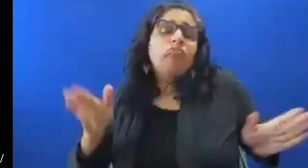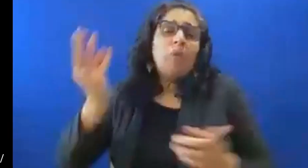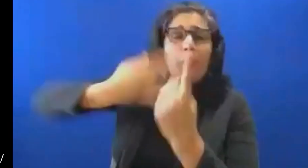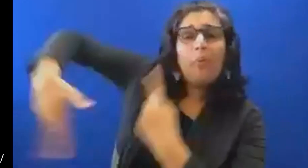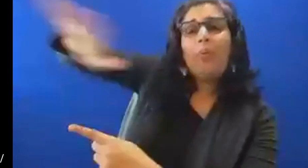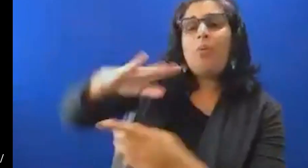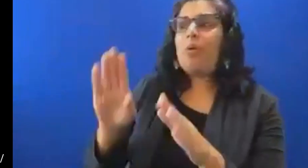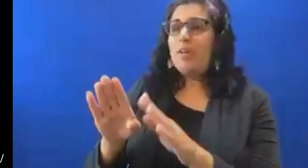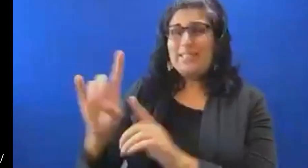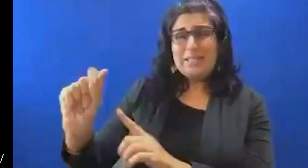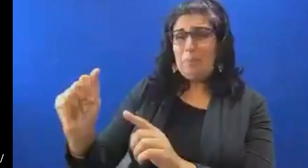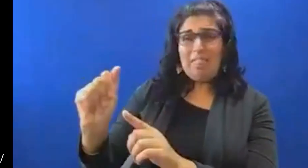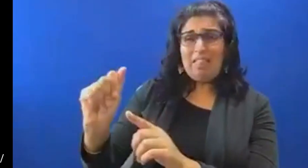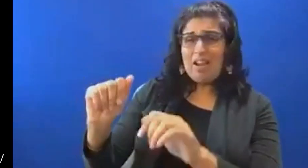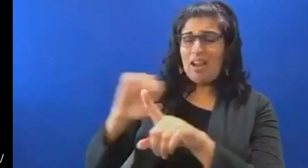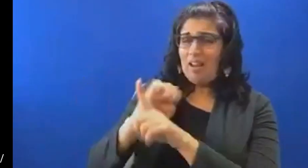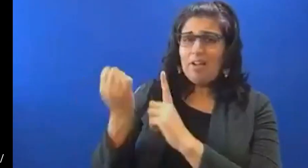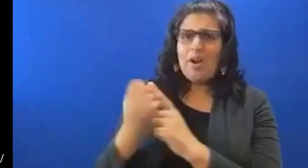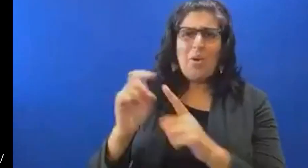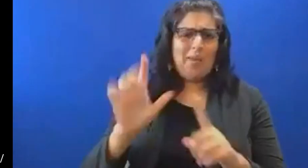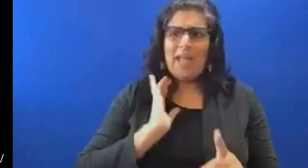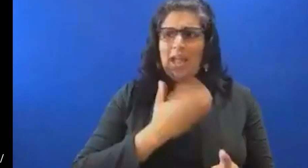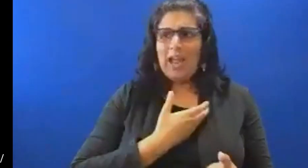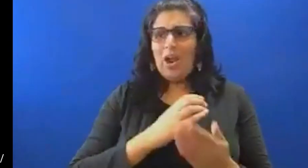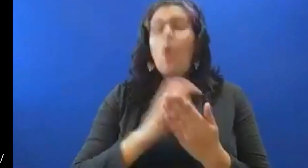It's not something that's in our curriculums in school, right.